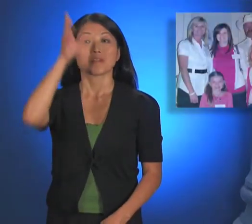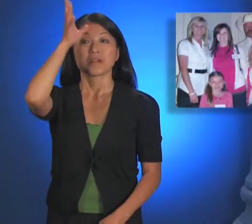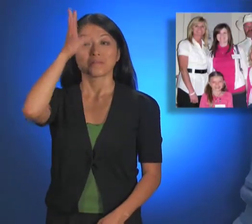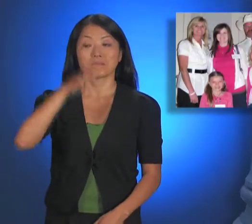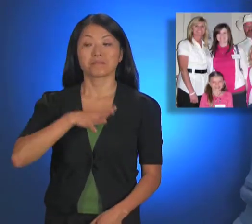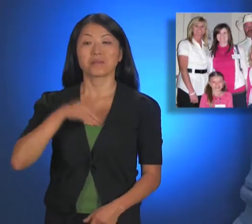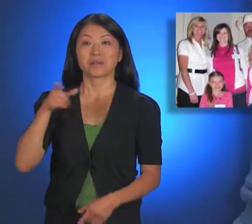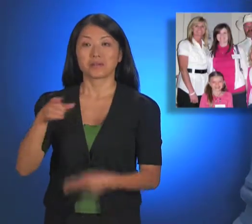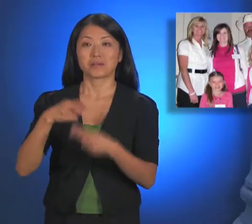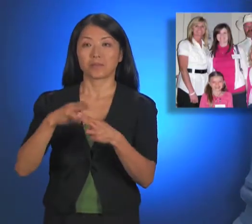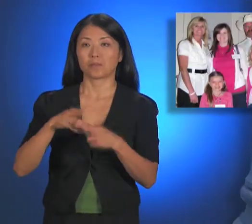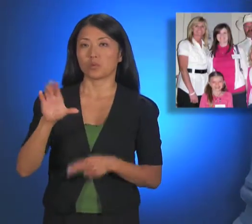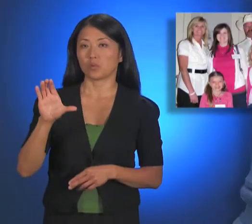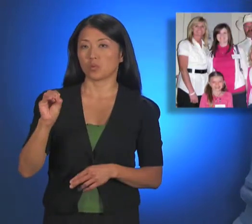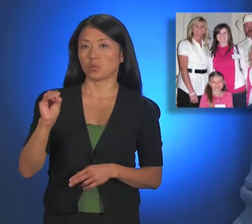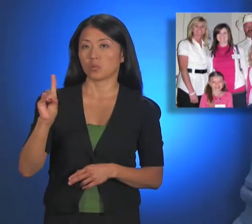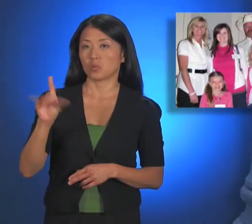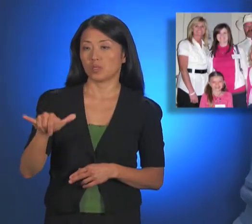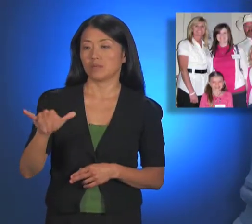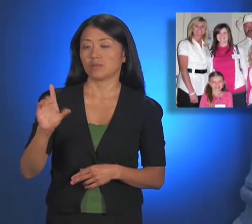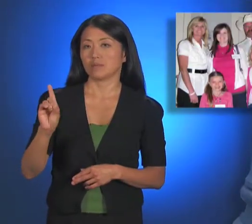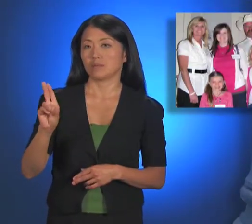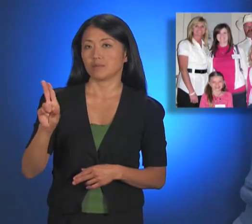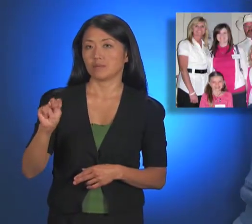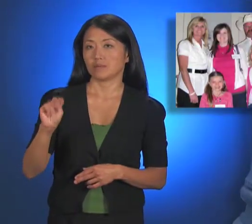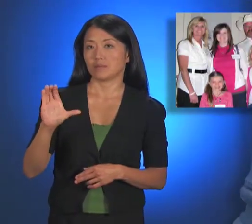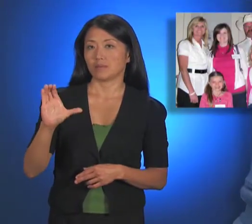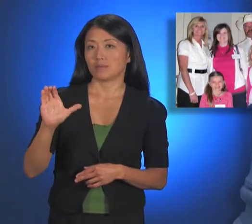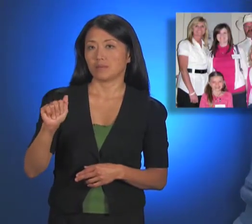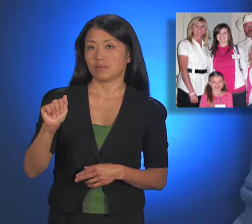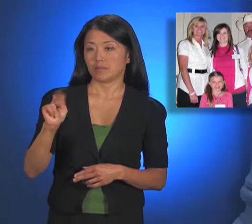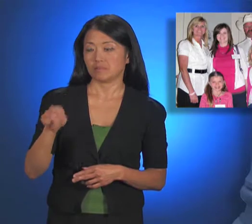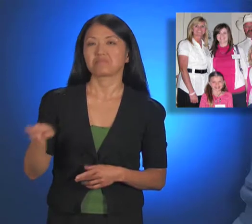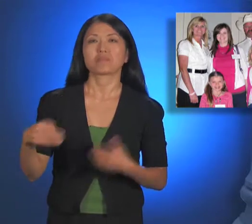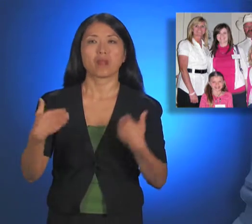With four daughters to support, Cody Duncan,